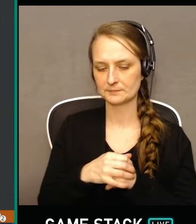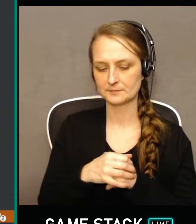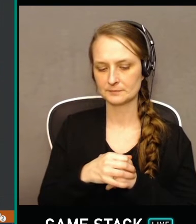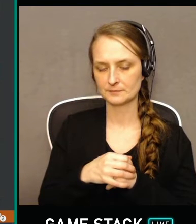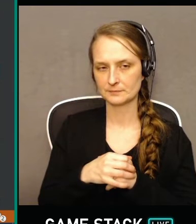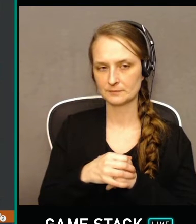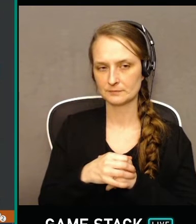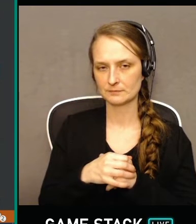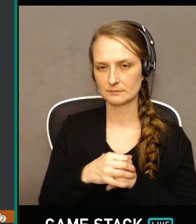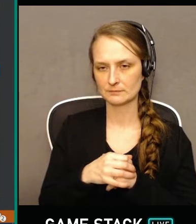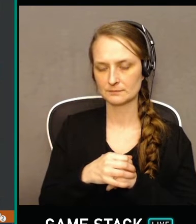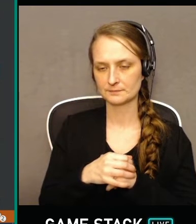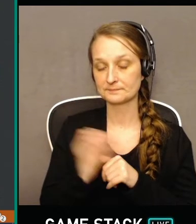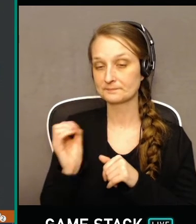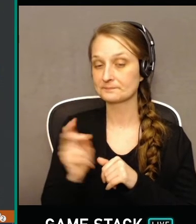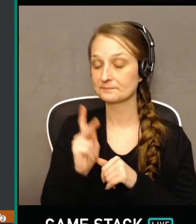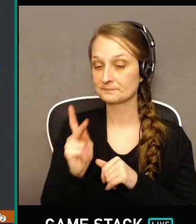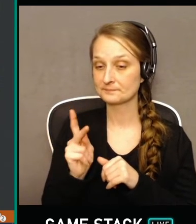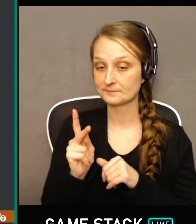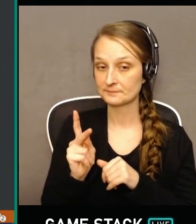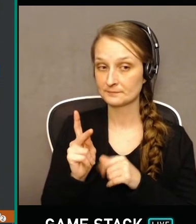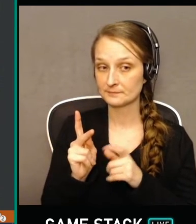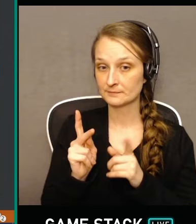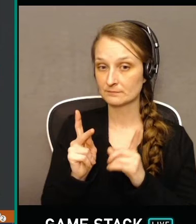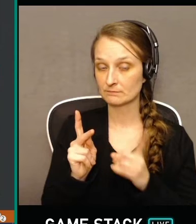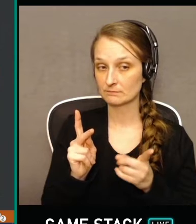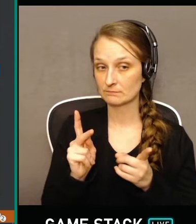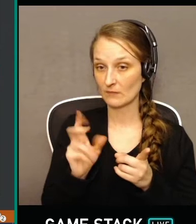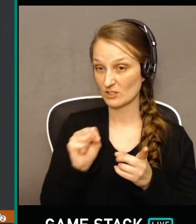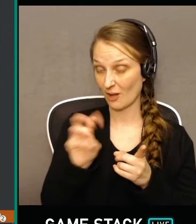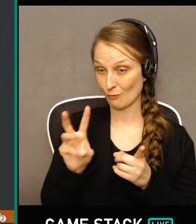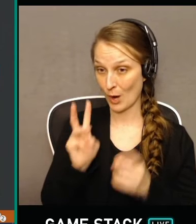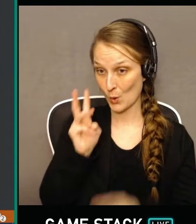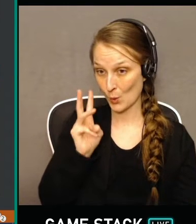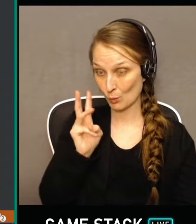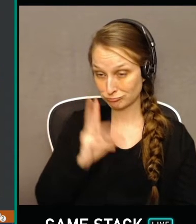plications. OK, so even though the sample was pretty cool and also looks pretty nifty,